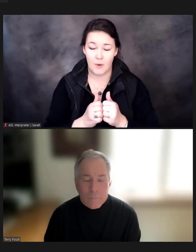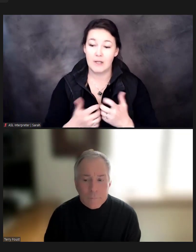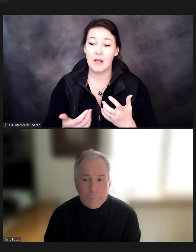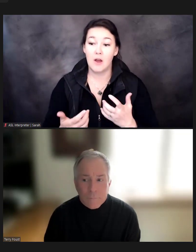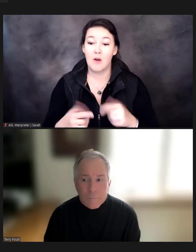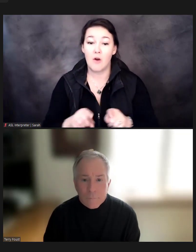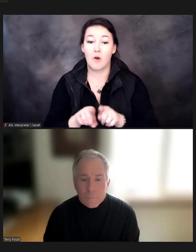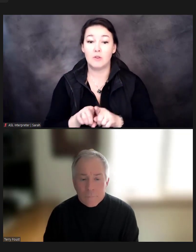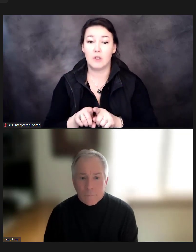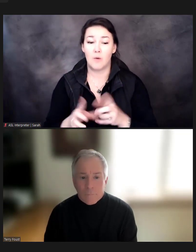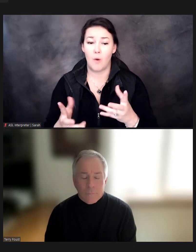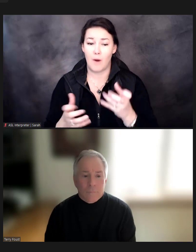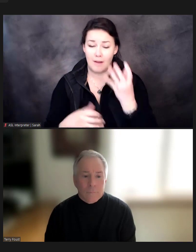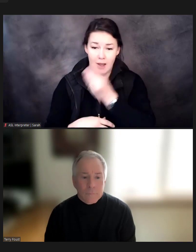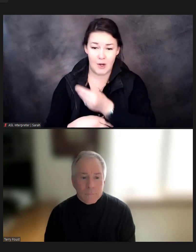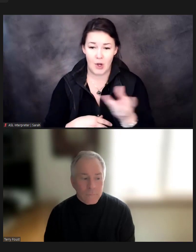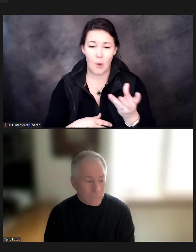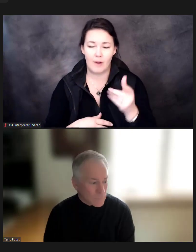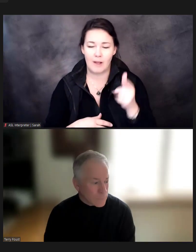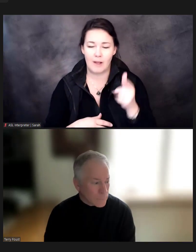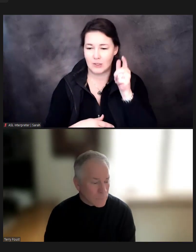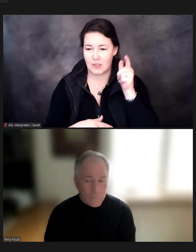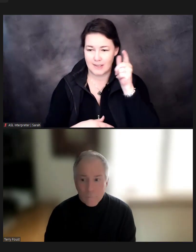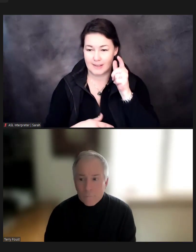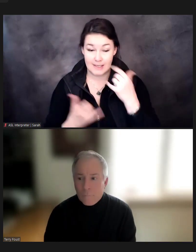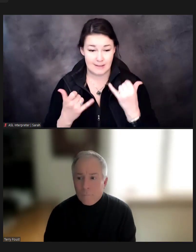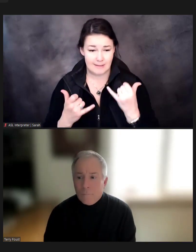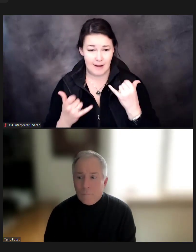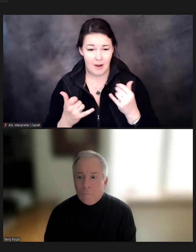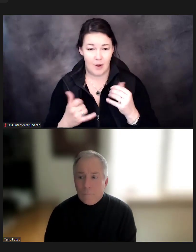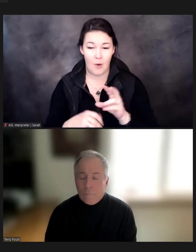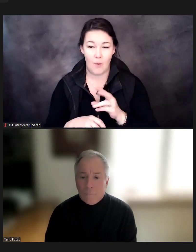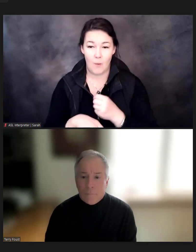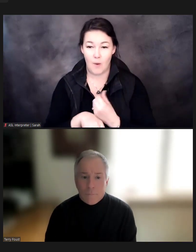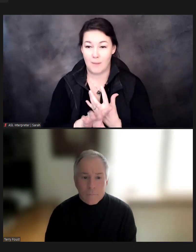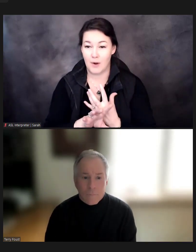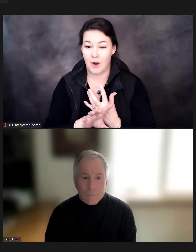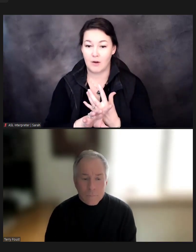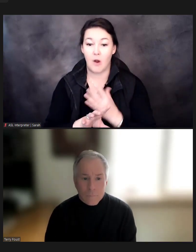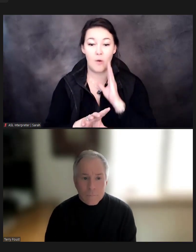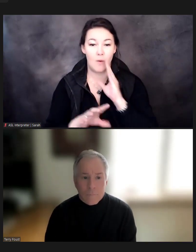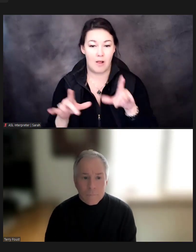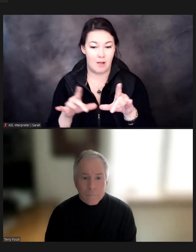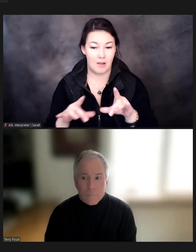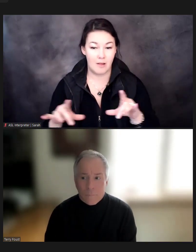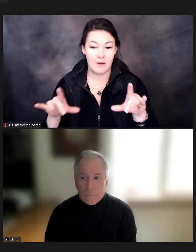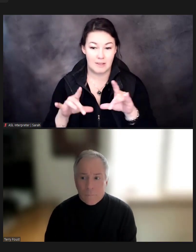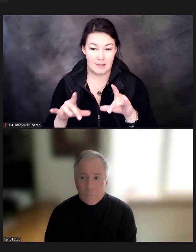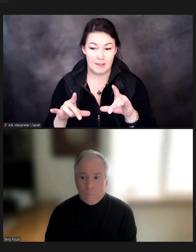Before I go any further, I want to let you all know a couple of logistics. Today's webinar is being recorded and, so, what that means